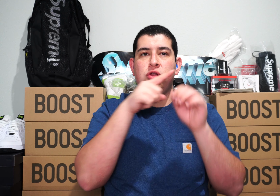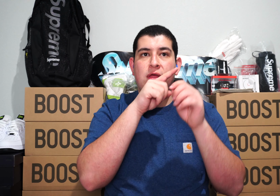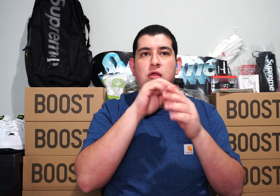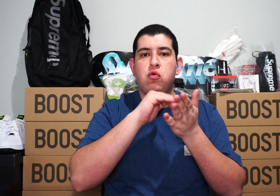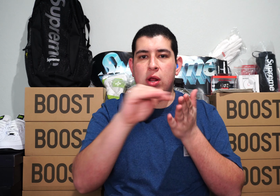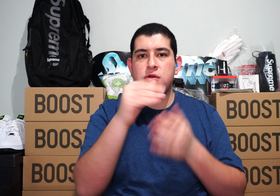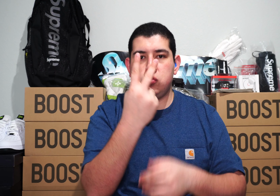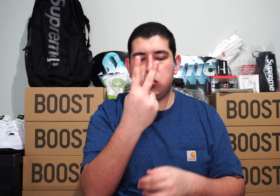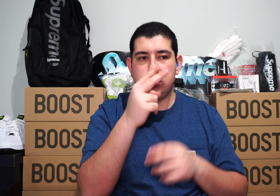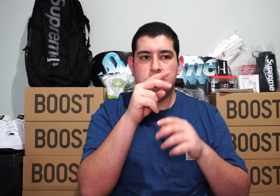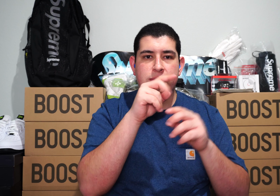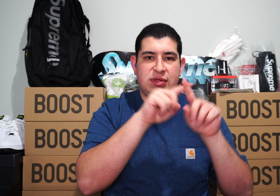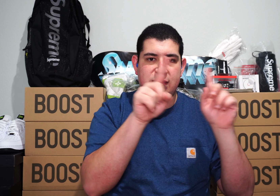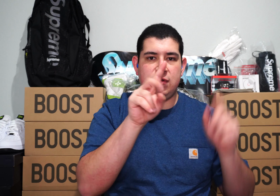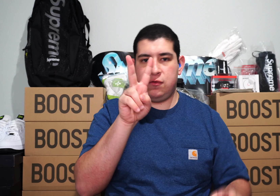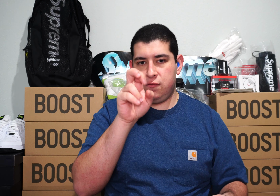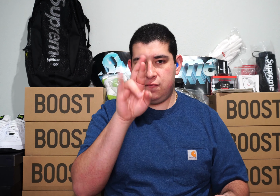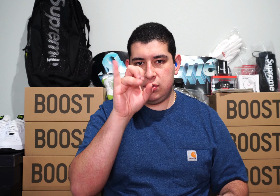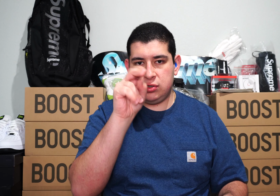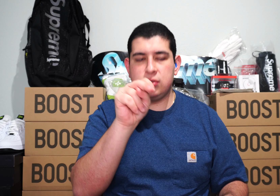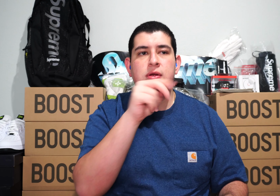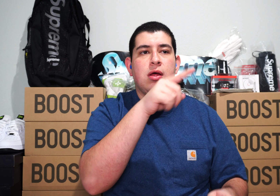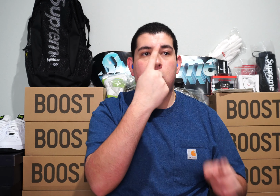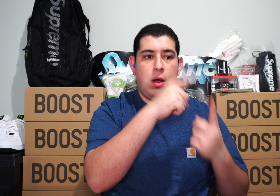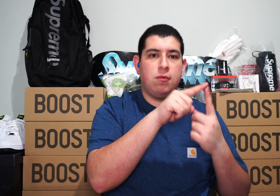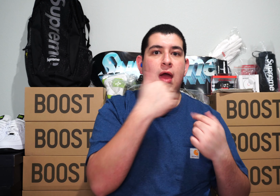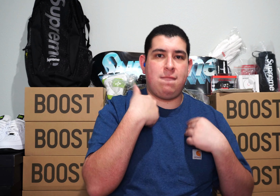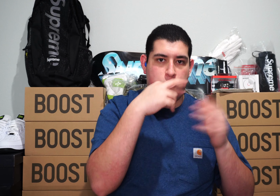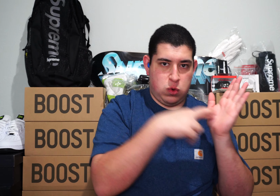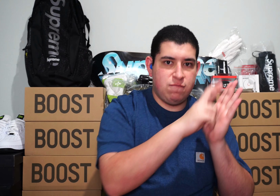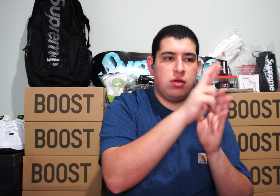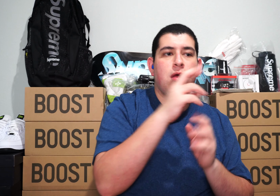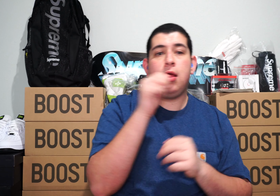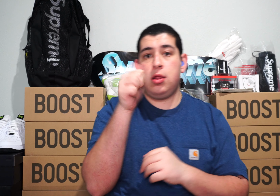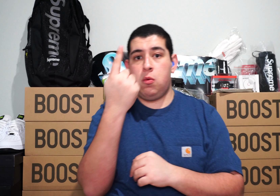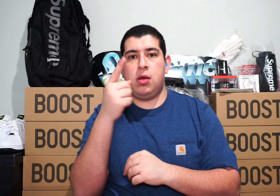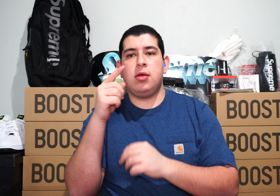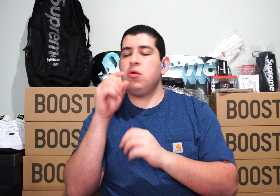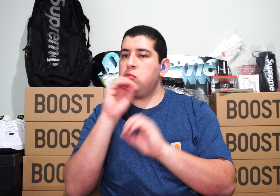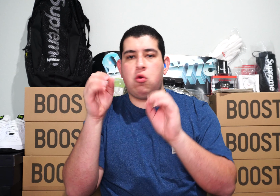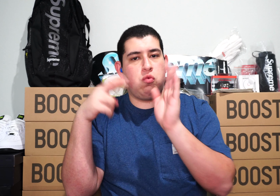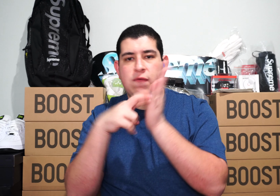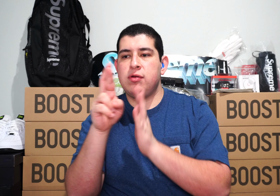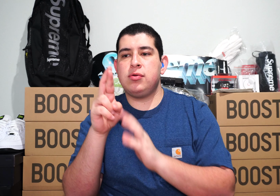Yeezy dropped the two versions - refection and non reflection.